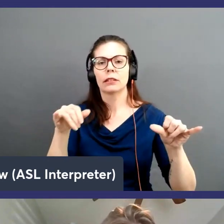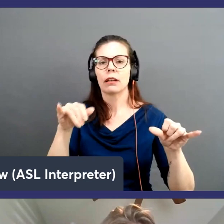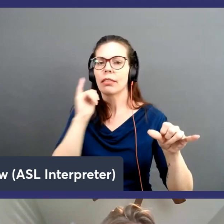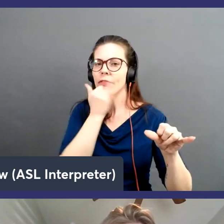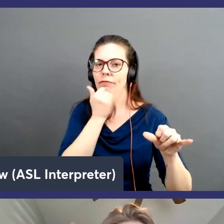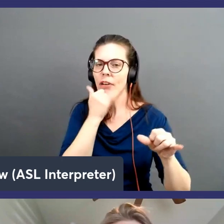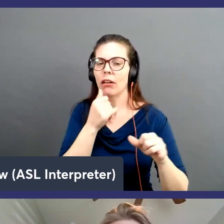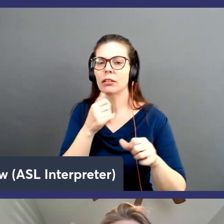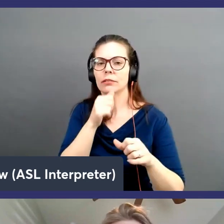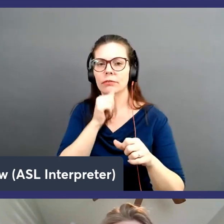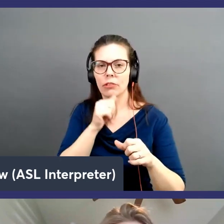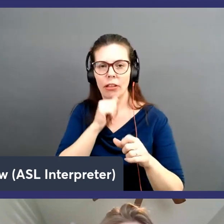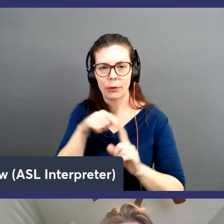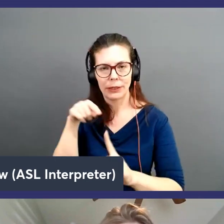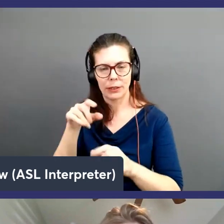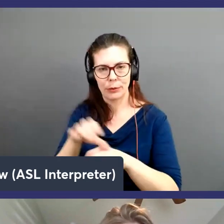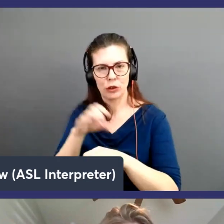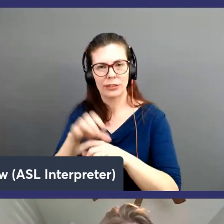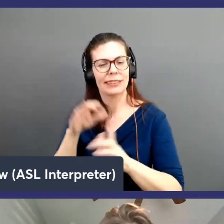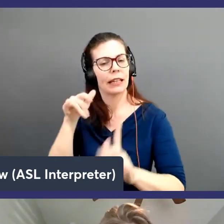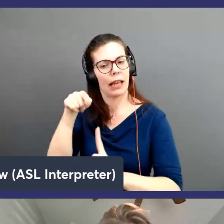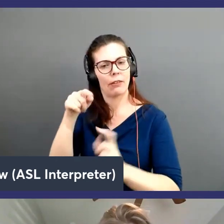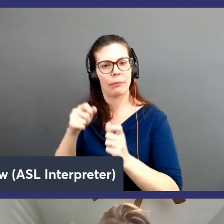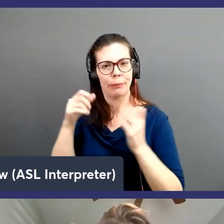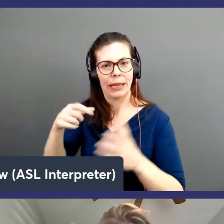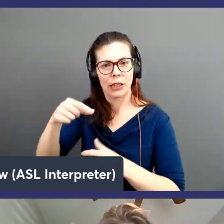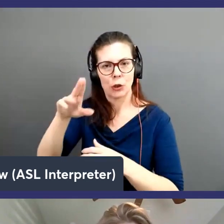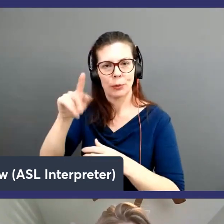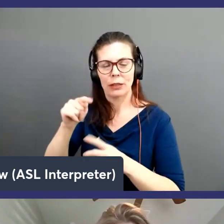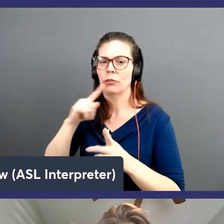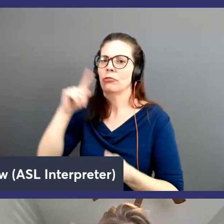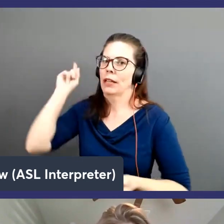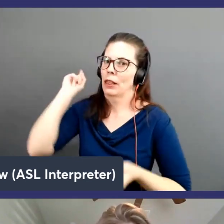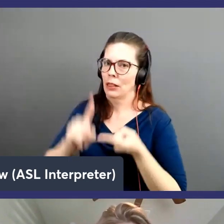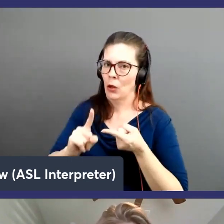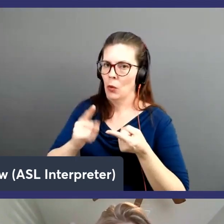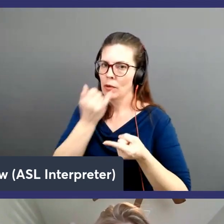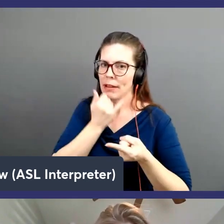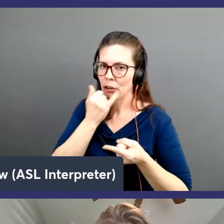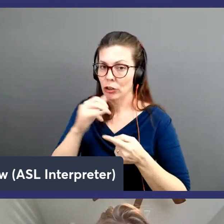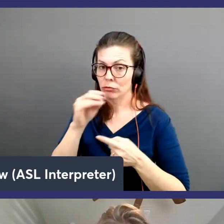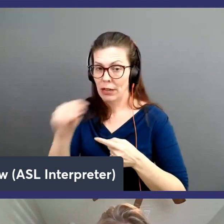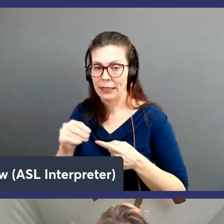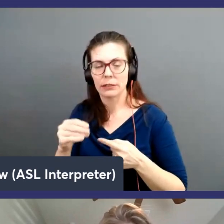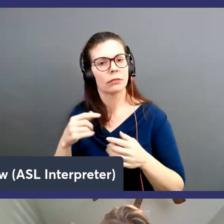on many different qubits, really low error rates, then, yeah, we'll be able to solve